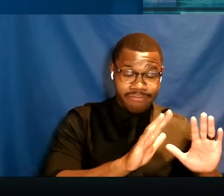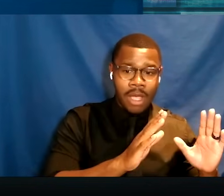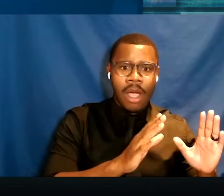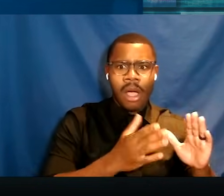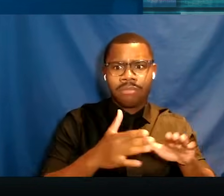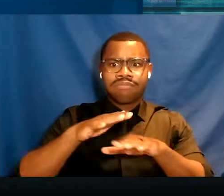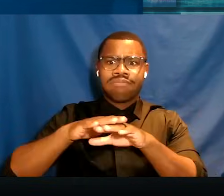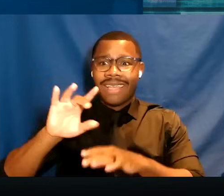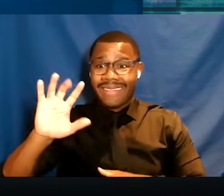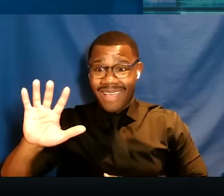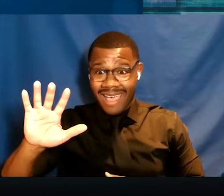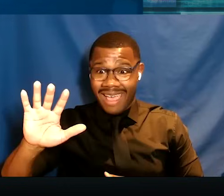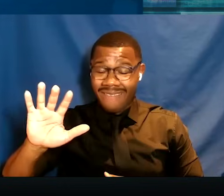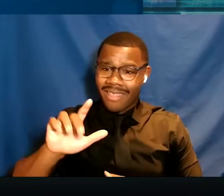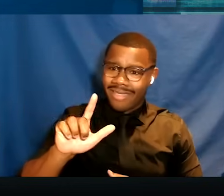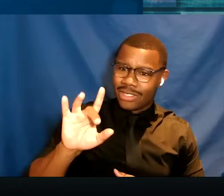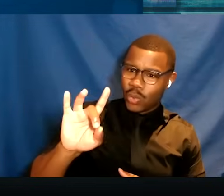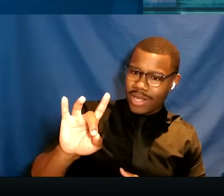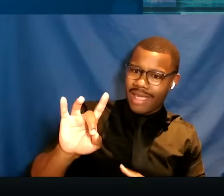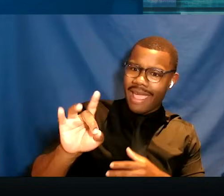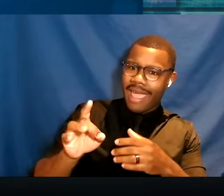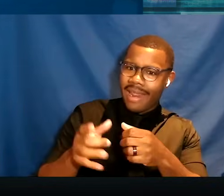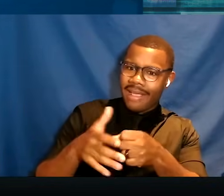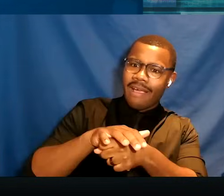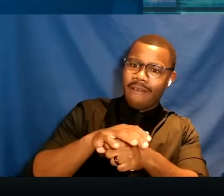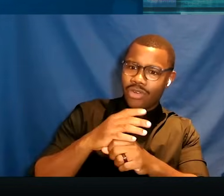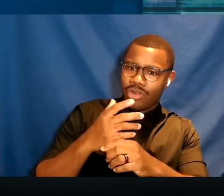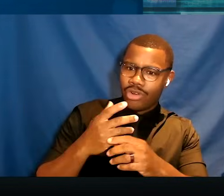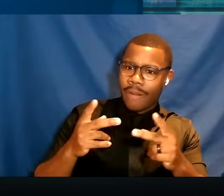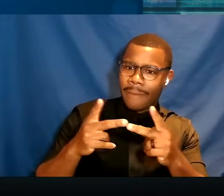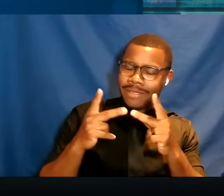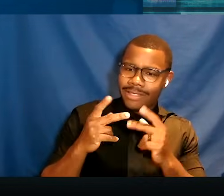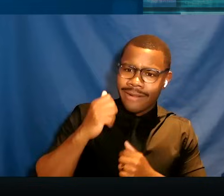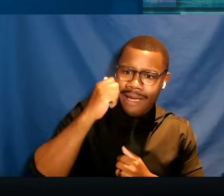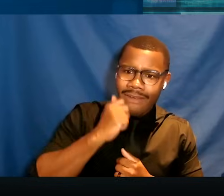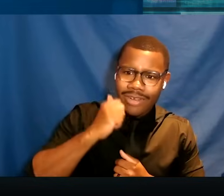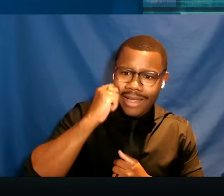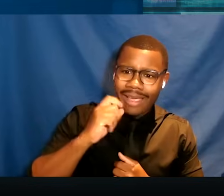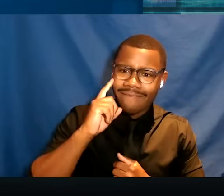that's 28 additional covered positions per day on each of those theatrical projects.